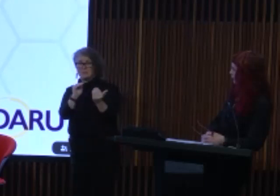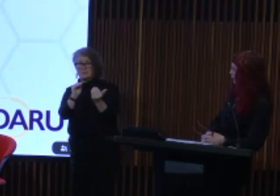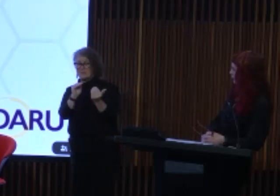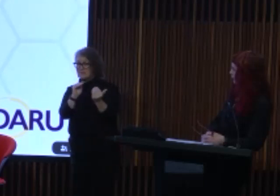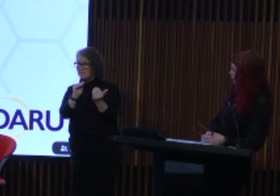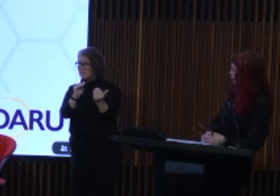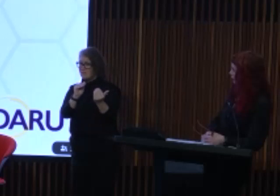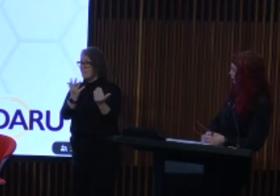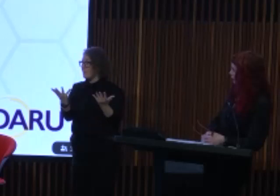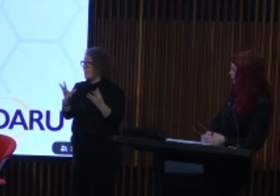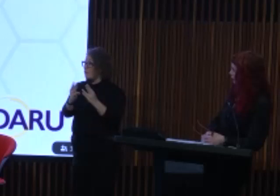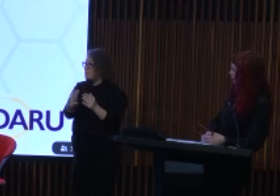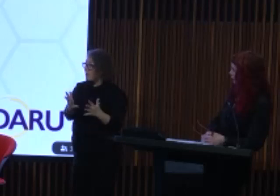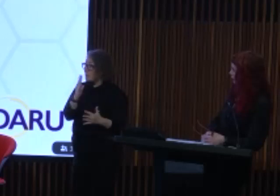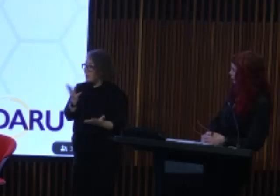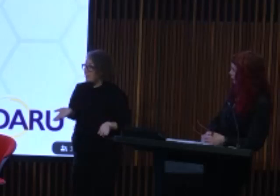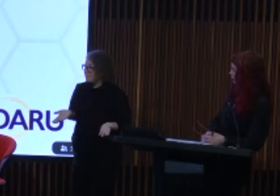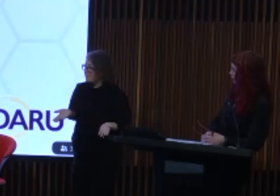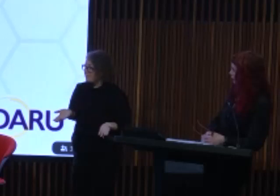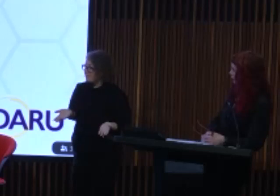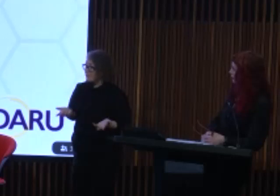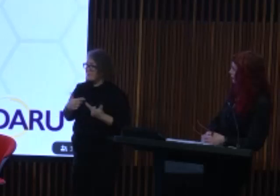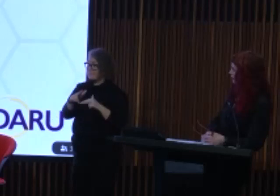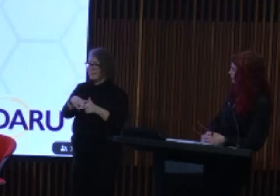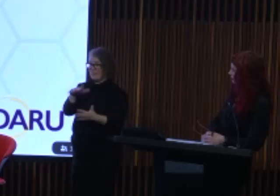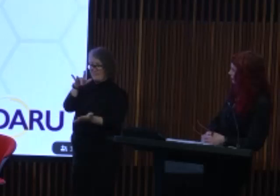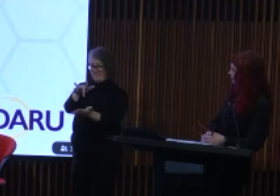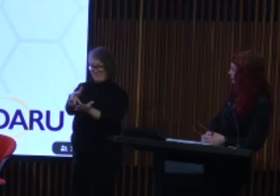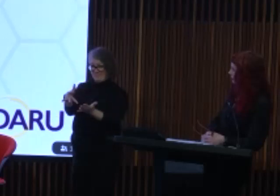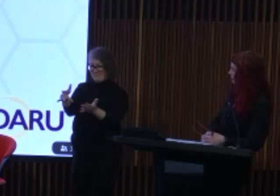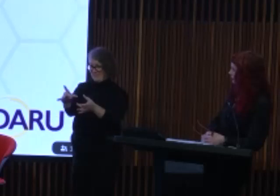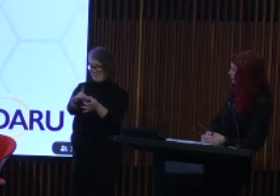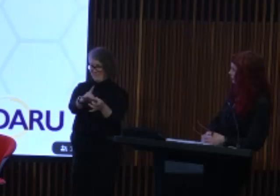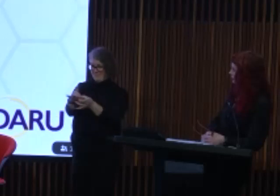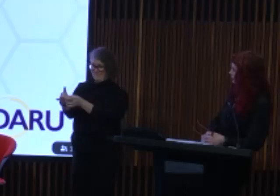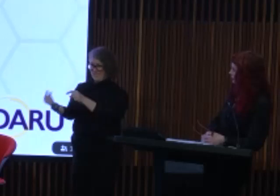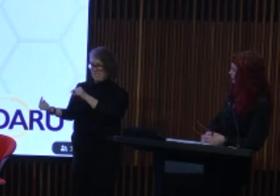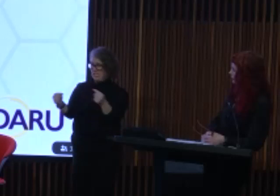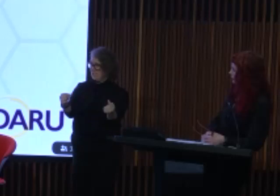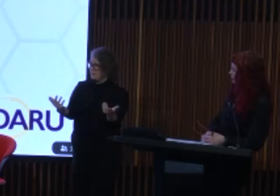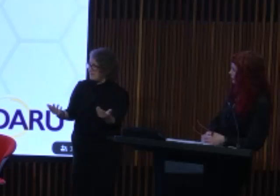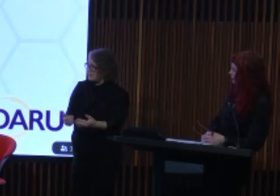resolve when that's at the heart of the relationship. In terms of what needs to happen to achieve